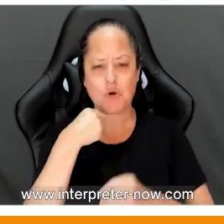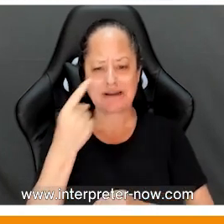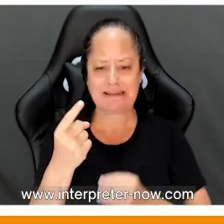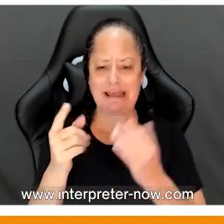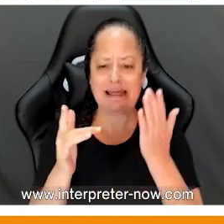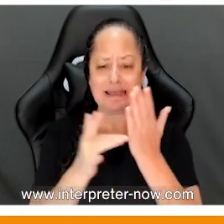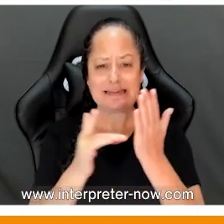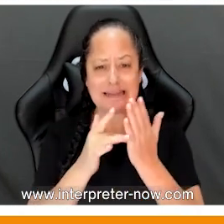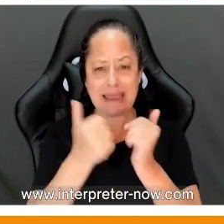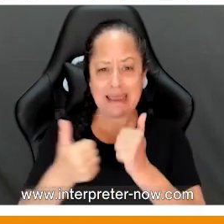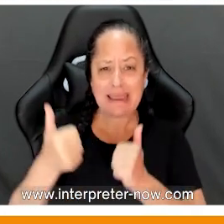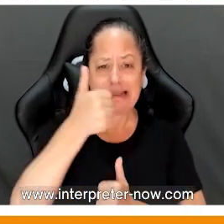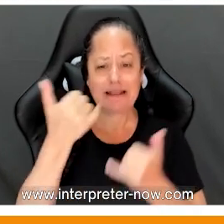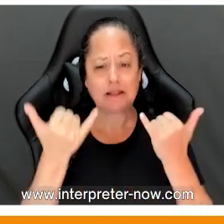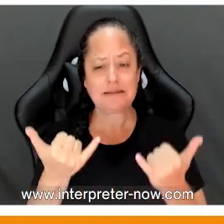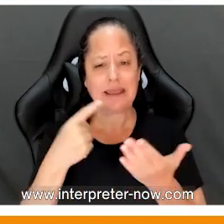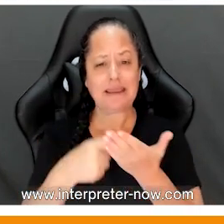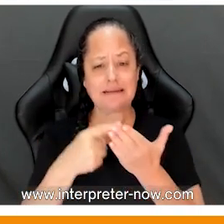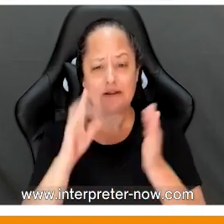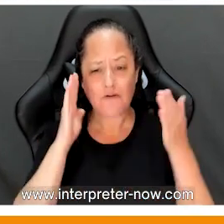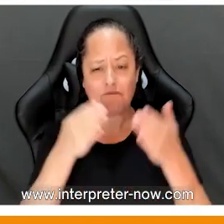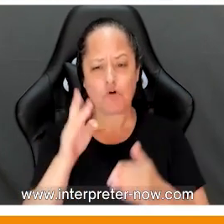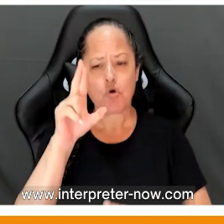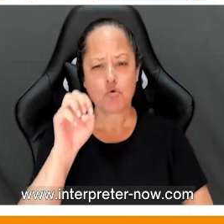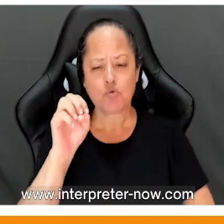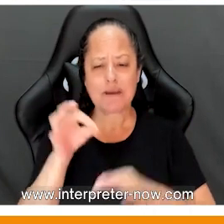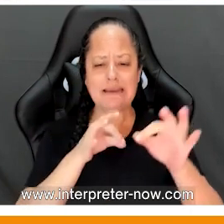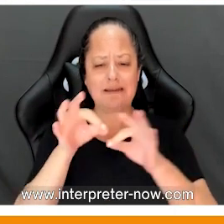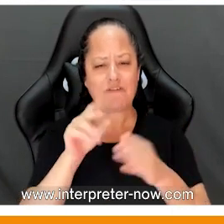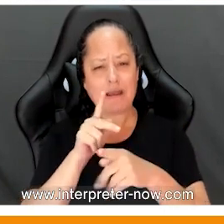Our discussion today will focus on redefining professionalism.